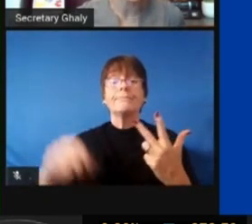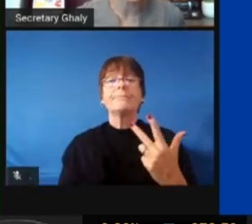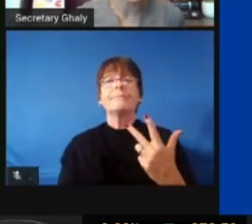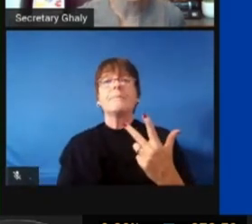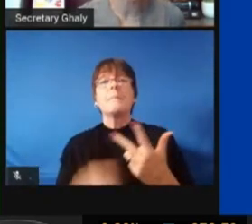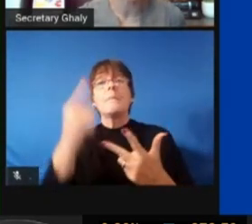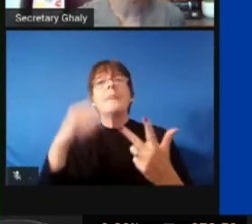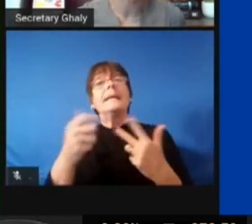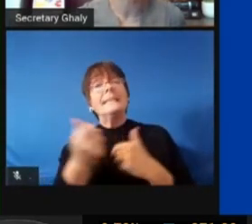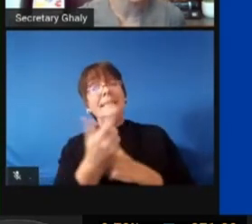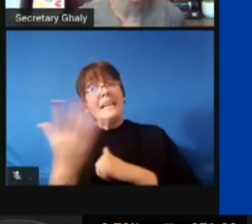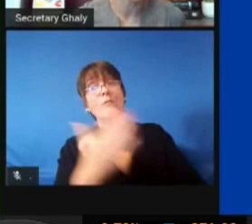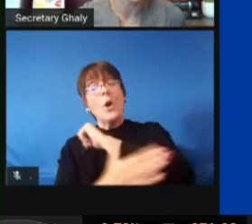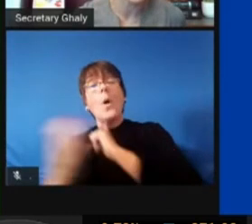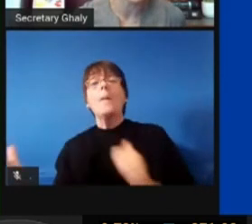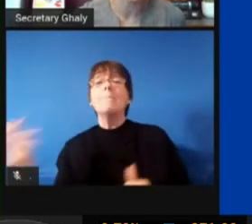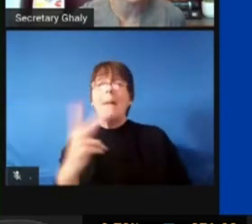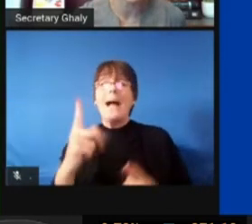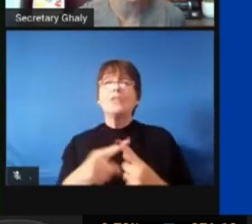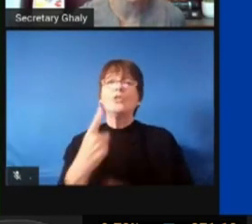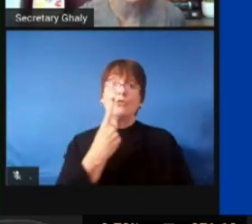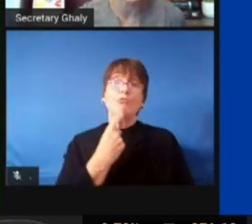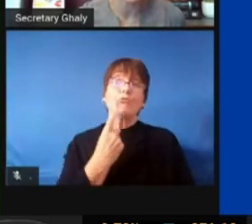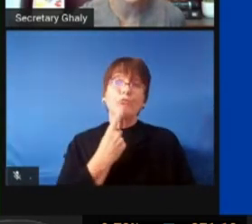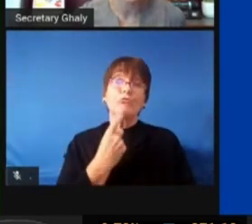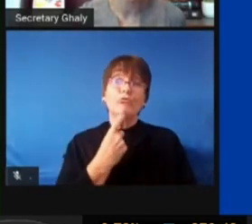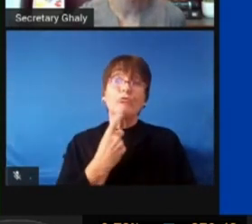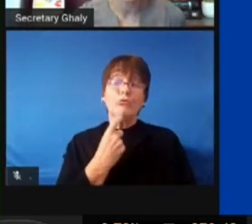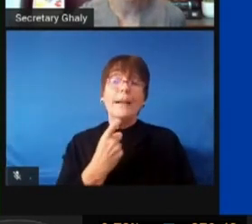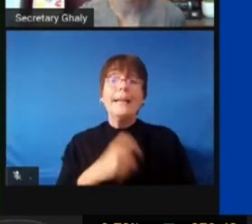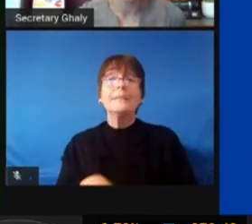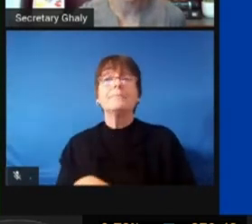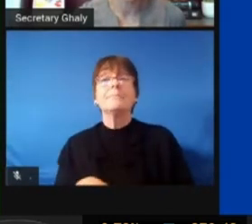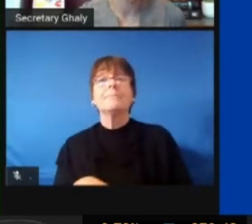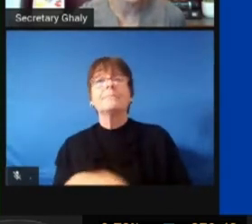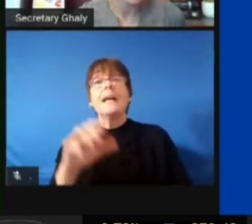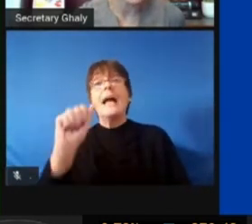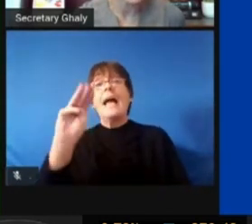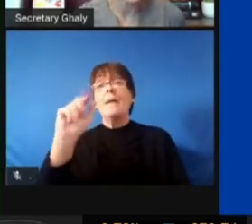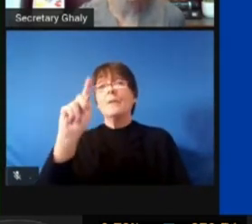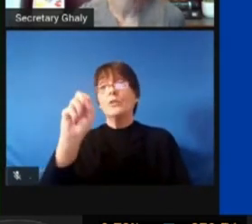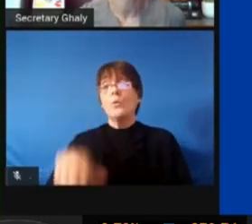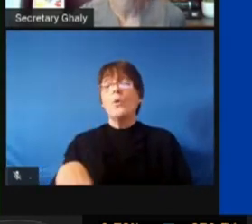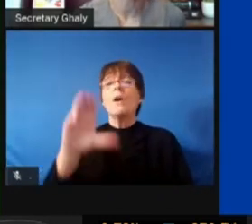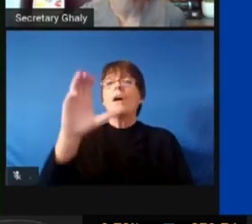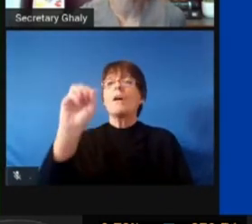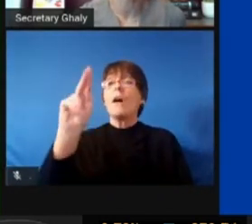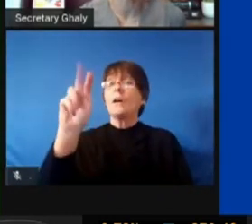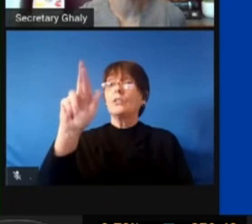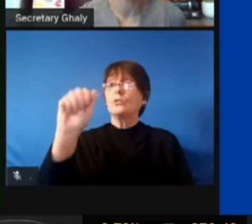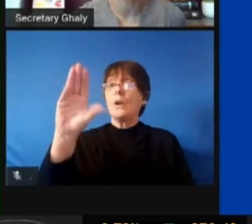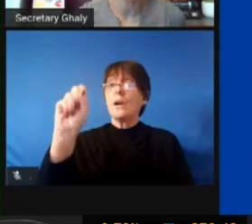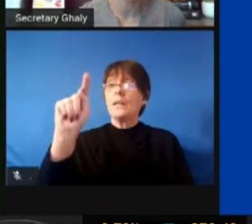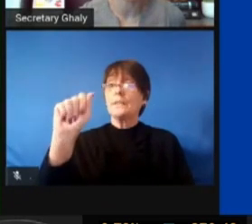SACRAMENTO, SAN DIEGO AND STANISLAUS COUNTY MOVING BACK TO PURPLE.